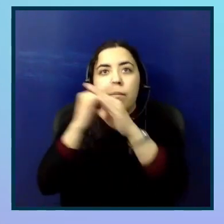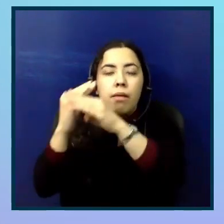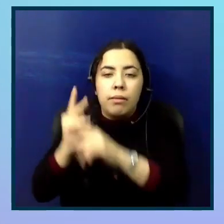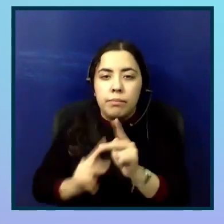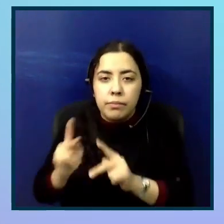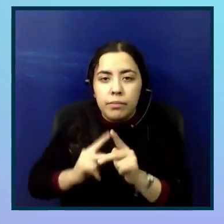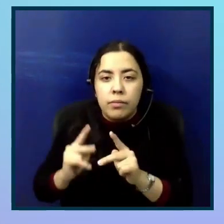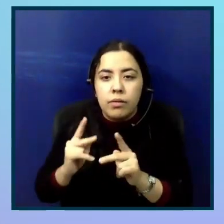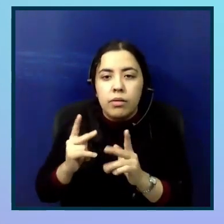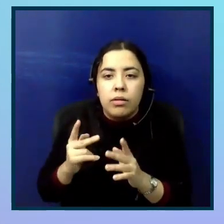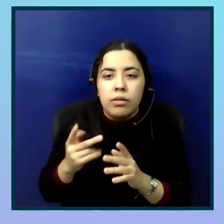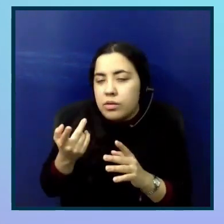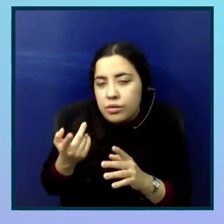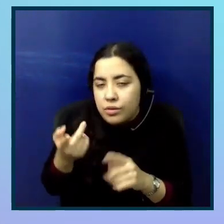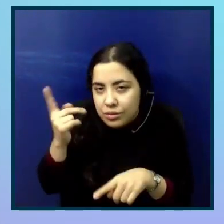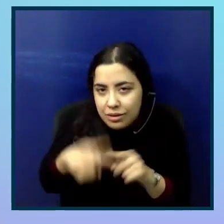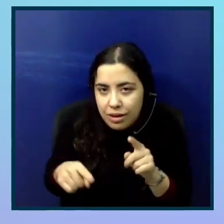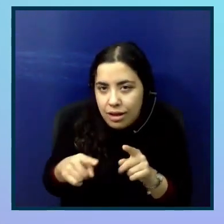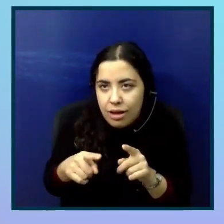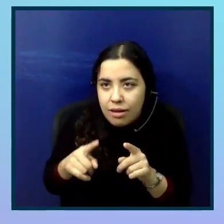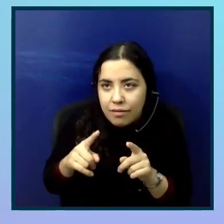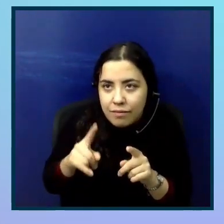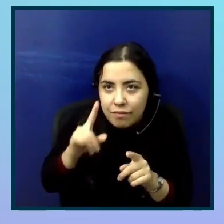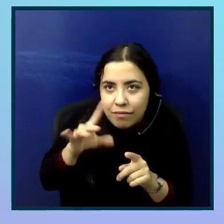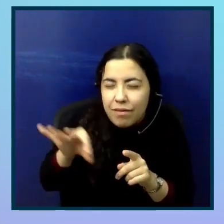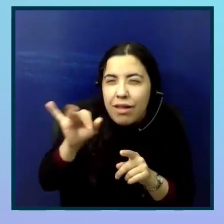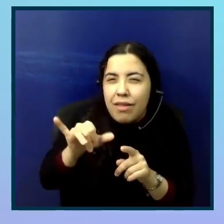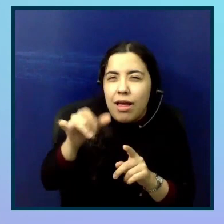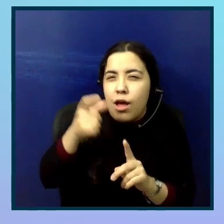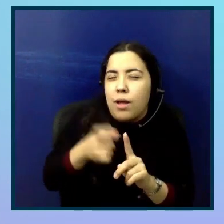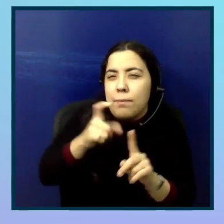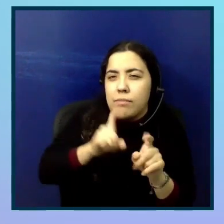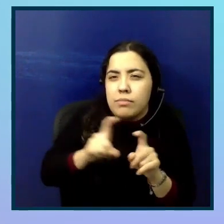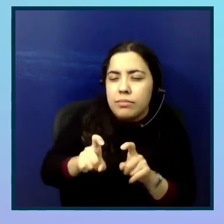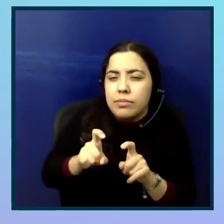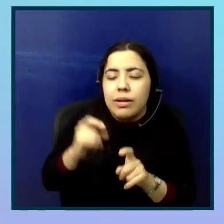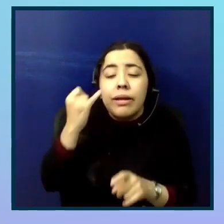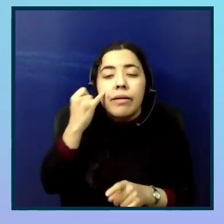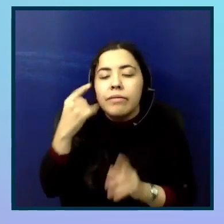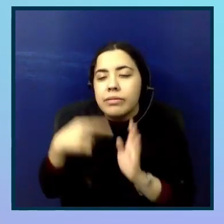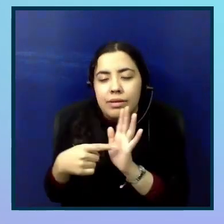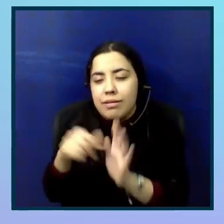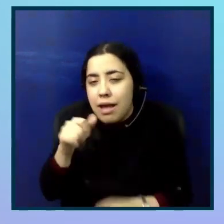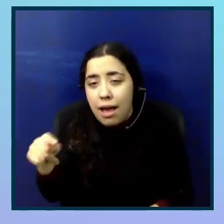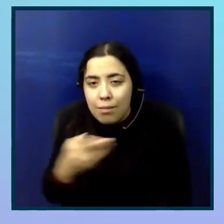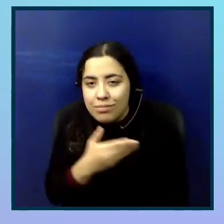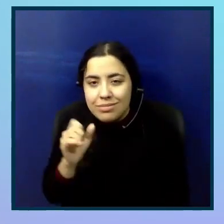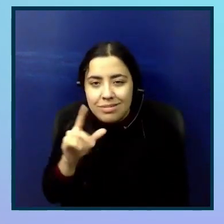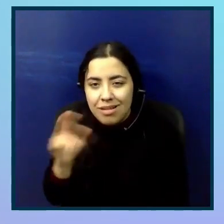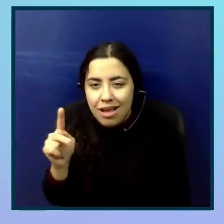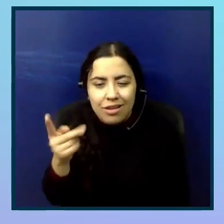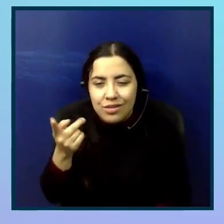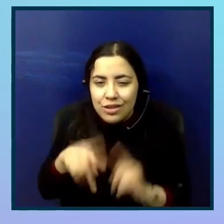can't be detected in an automated way, especially for an app like Slack. If it's a static website,